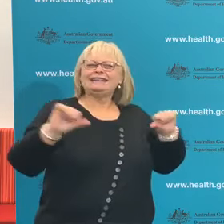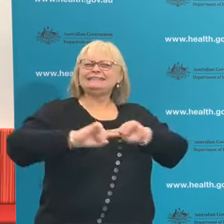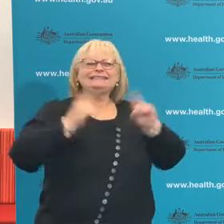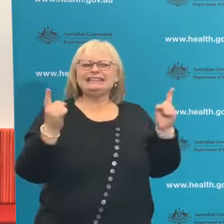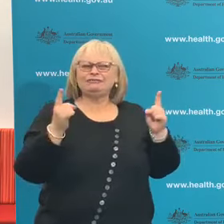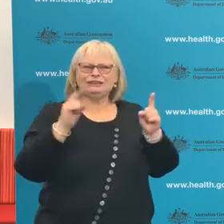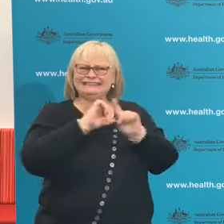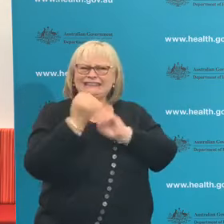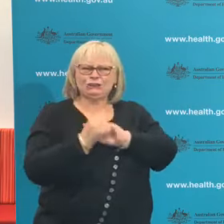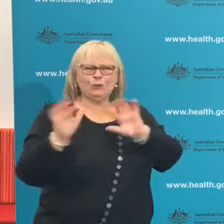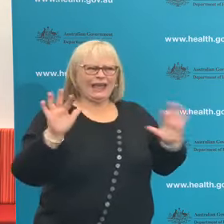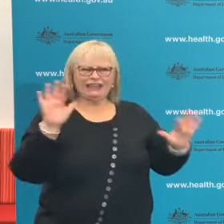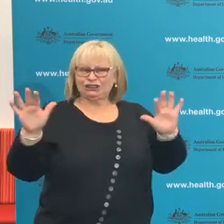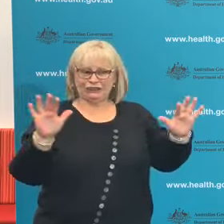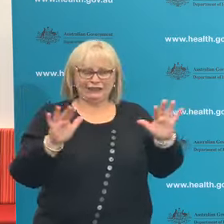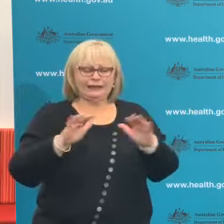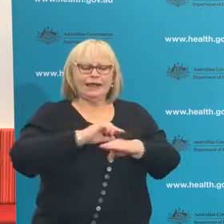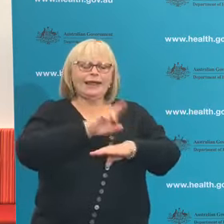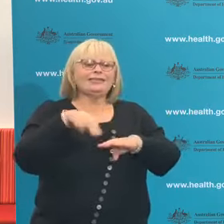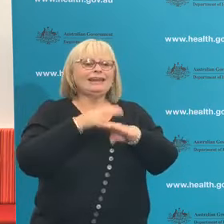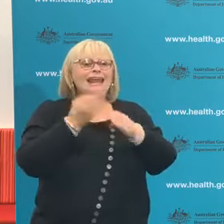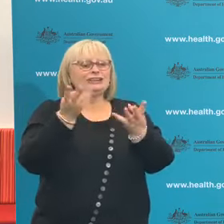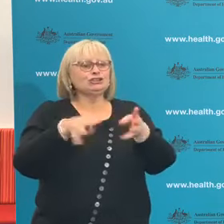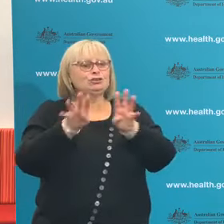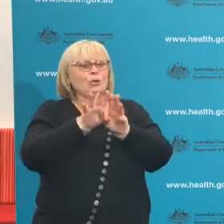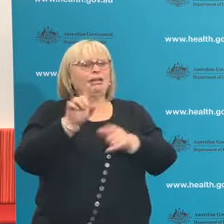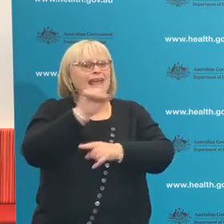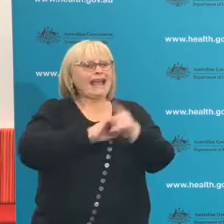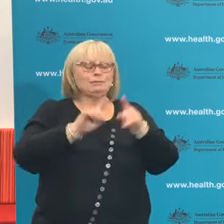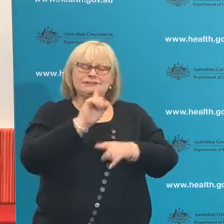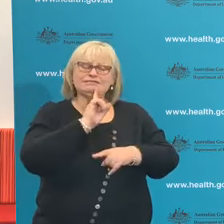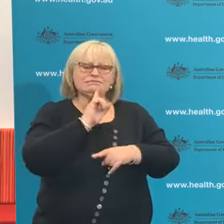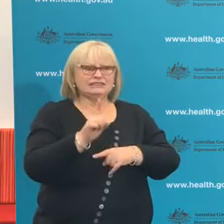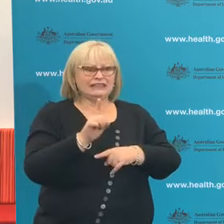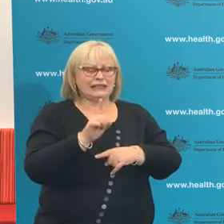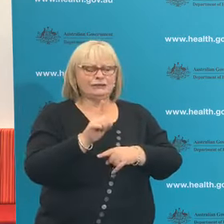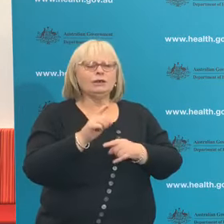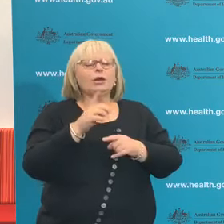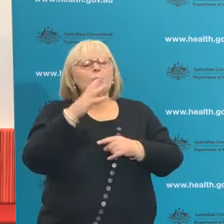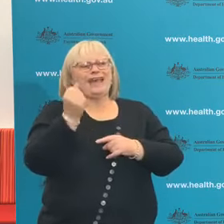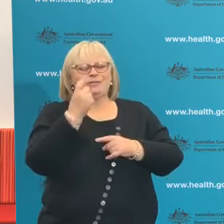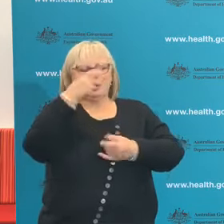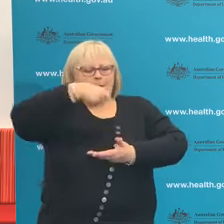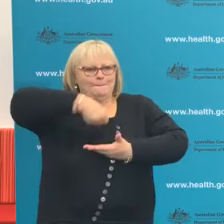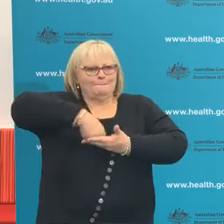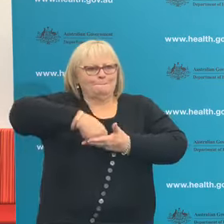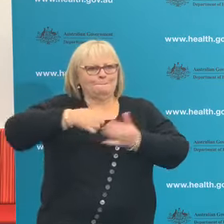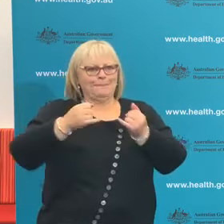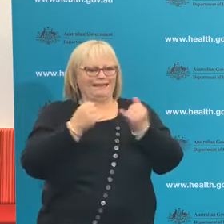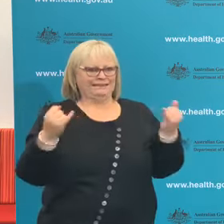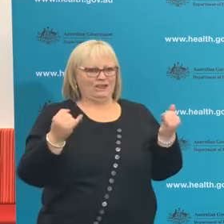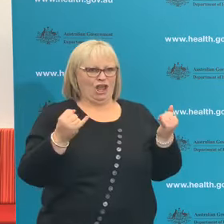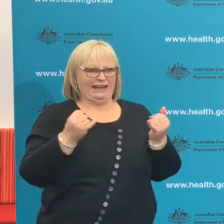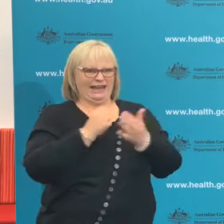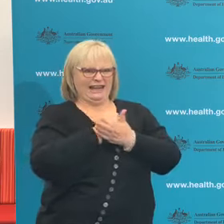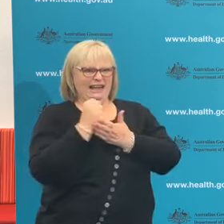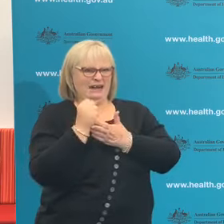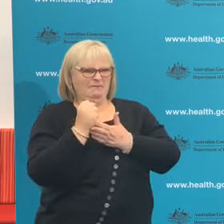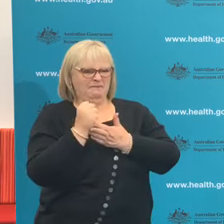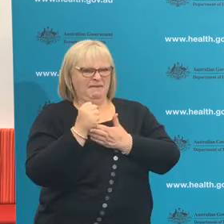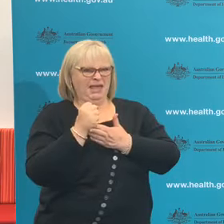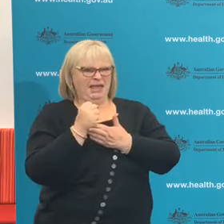always said National Cabinet always set what we called a baseline. And beyond